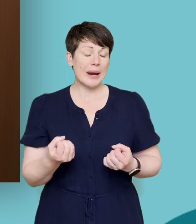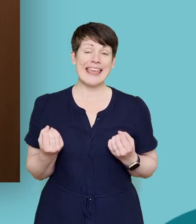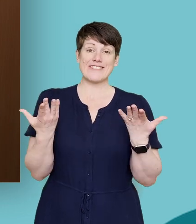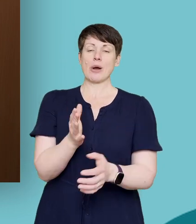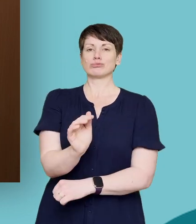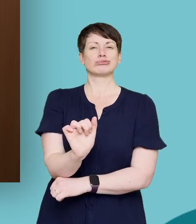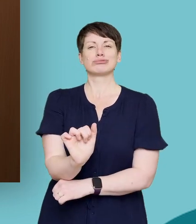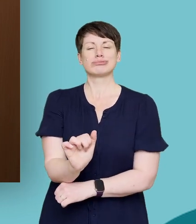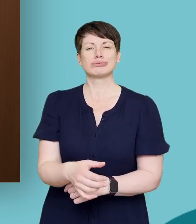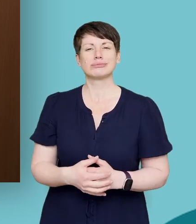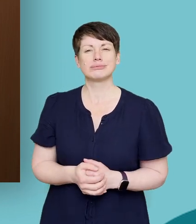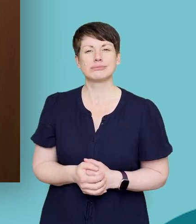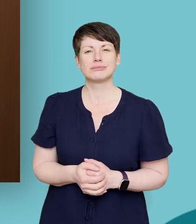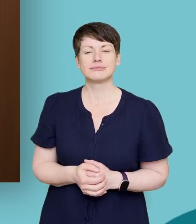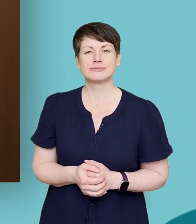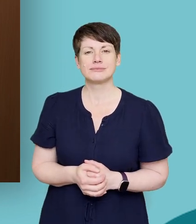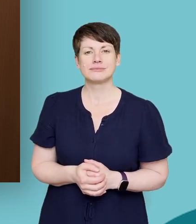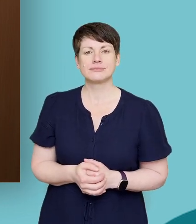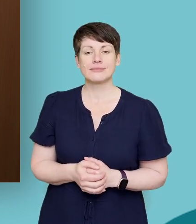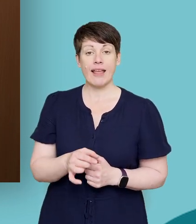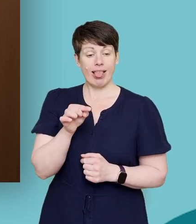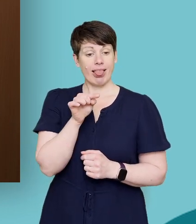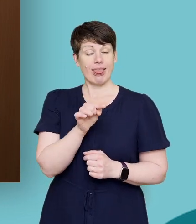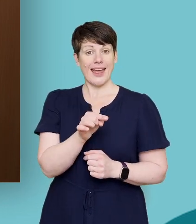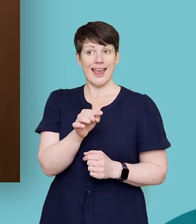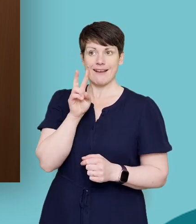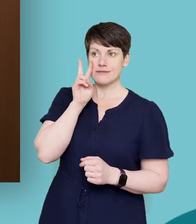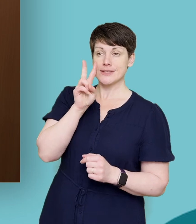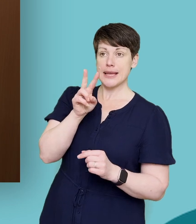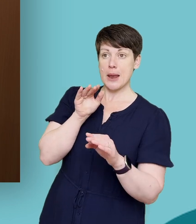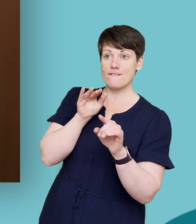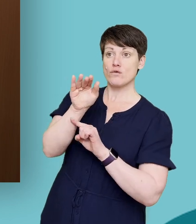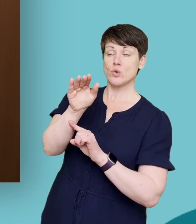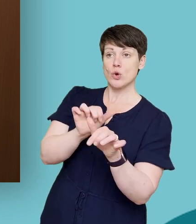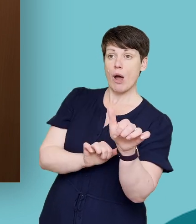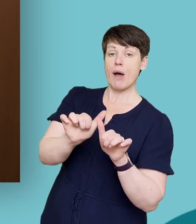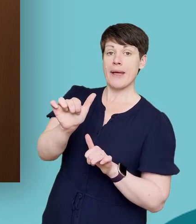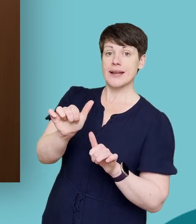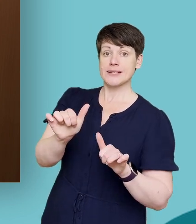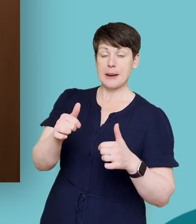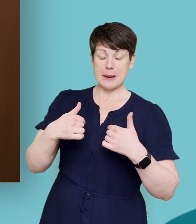that they do see a possibility of a brighter future that I'm struggling to see.